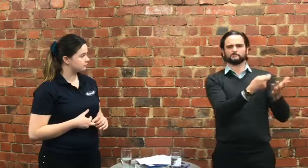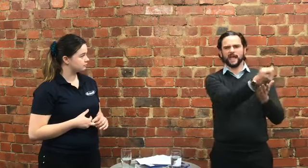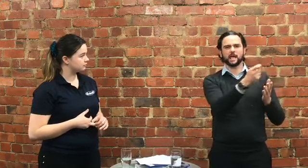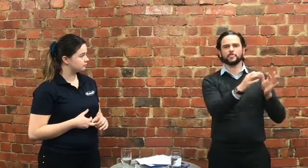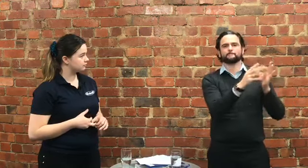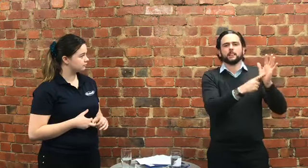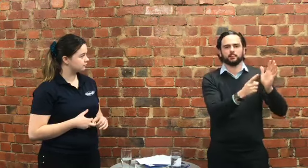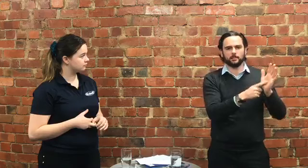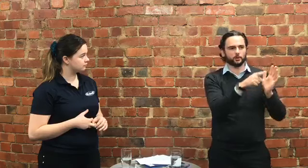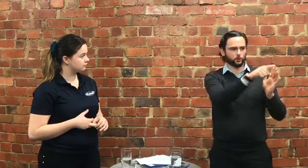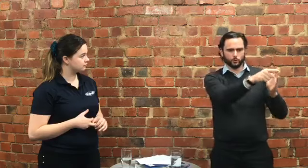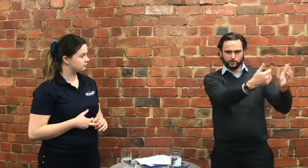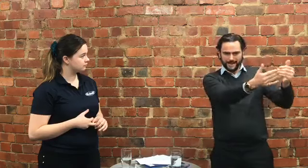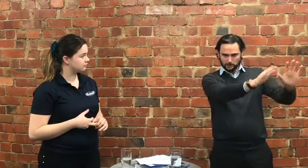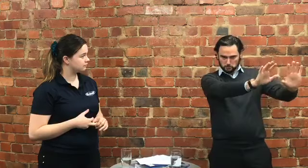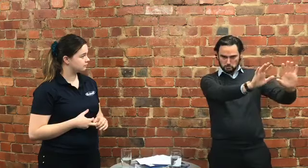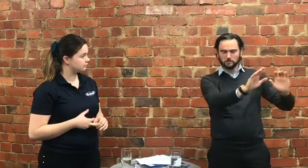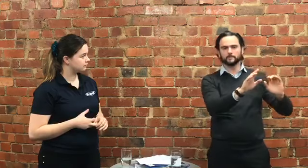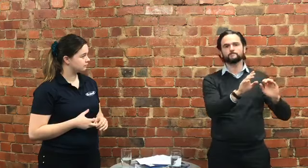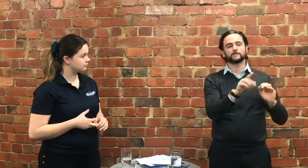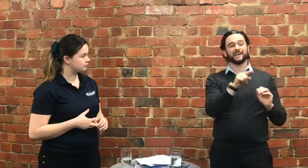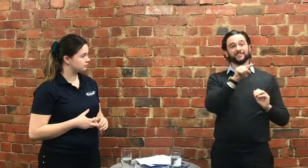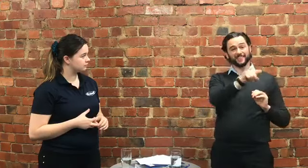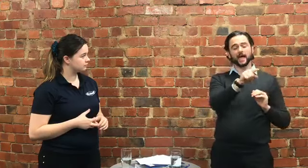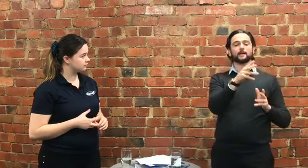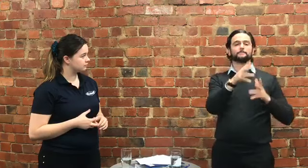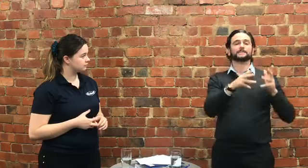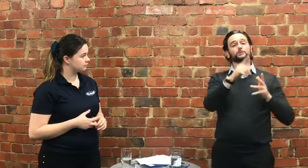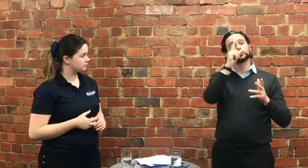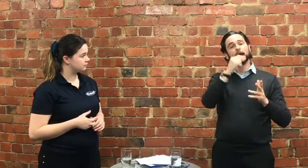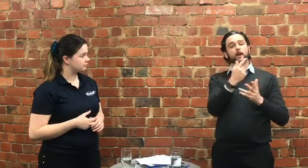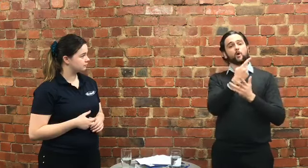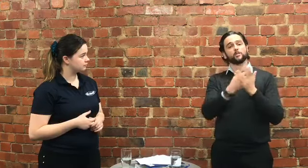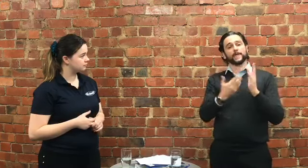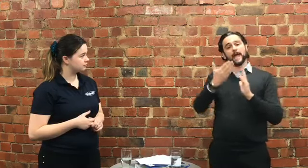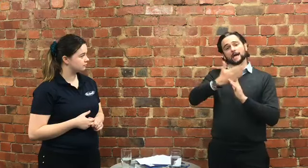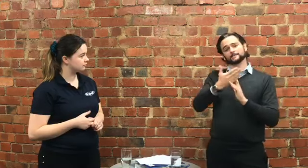the invoices are paid by them, the money is managed,